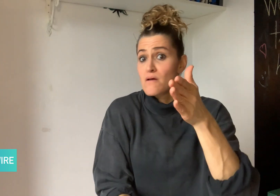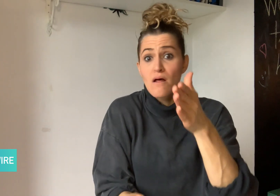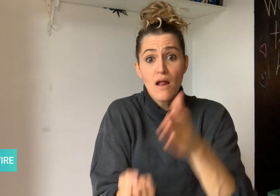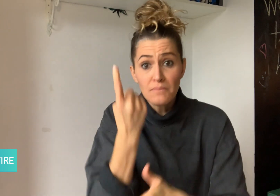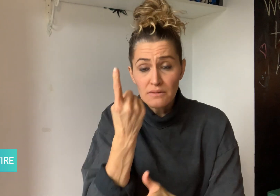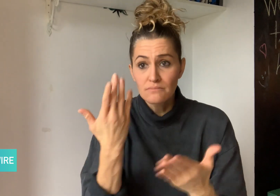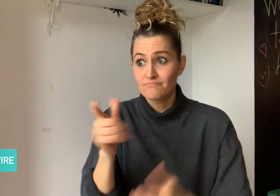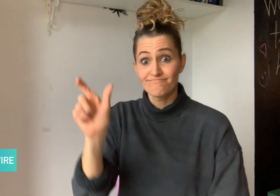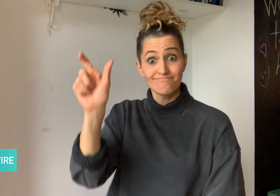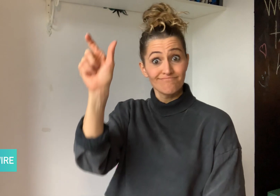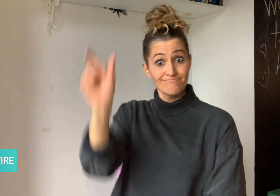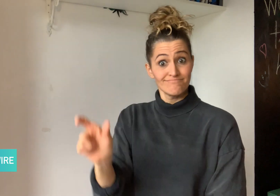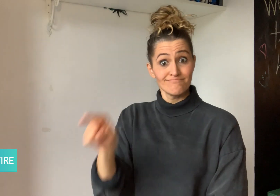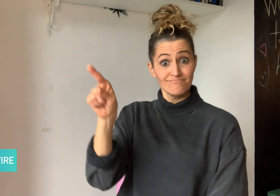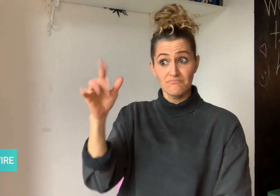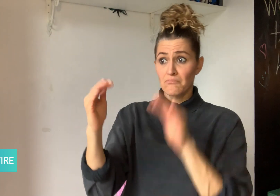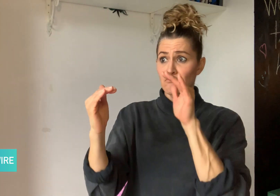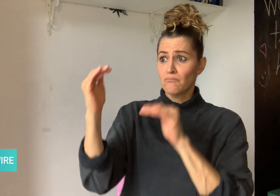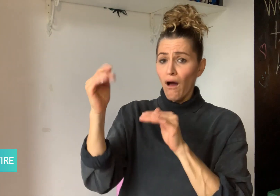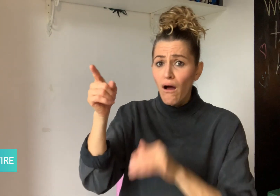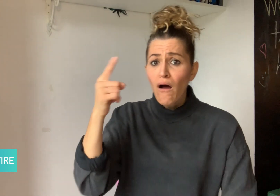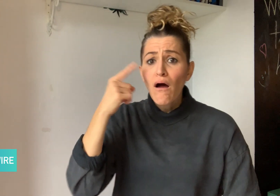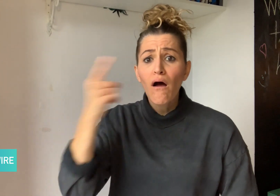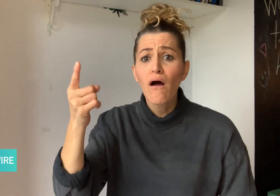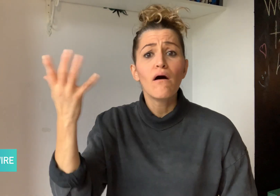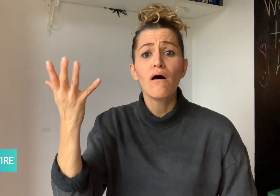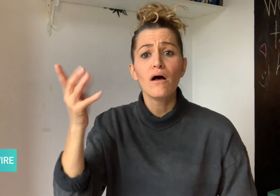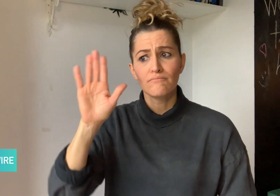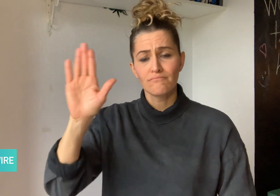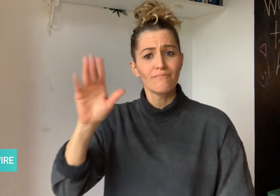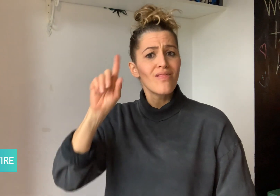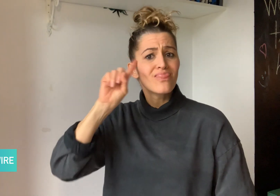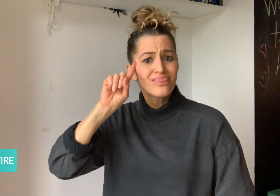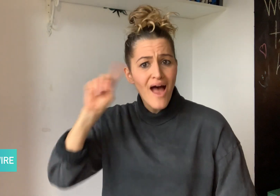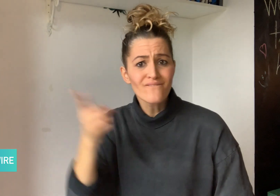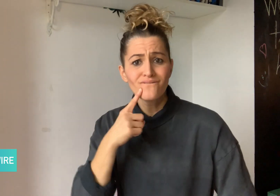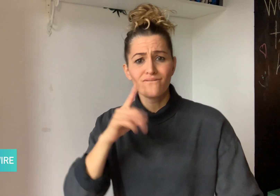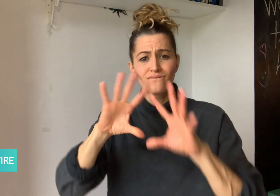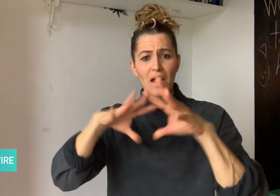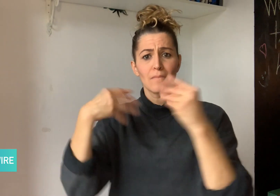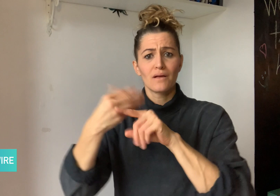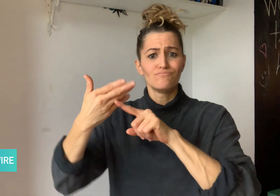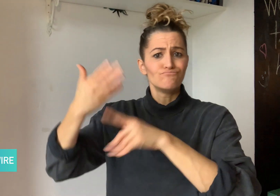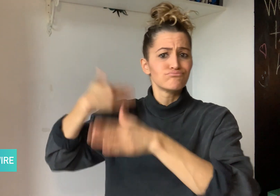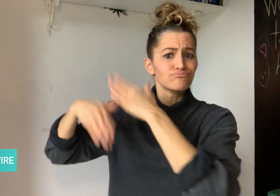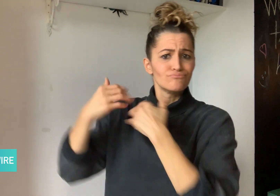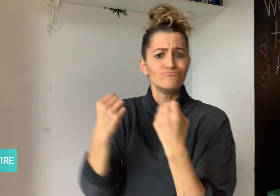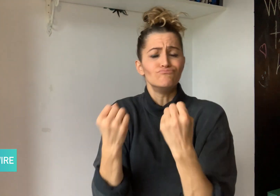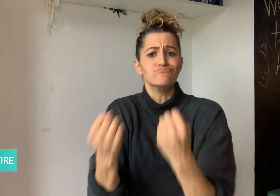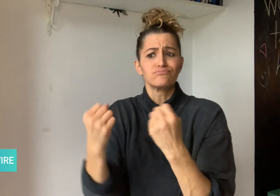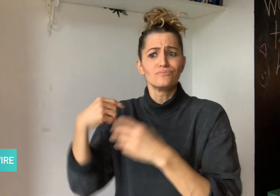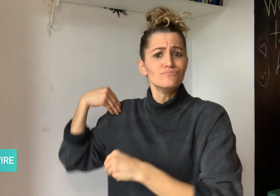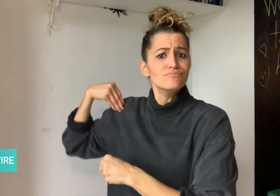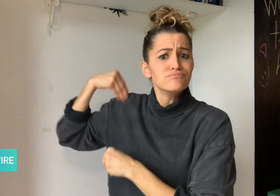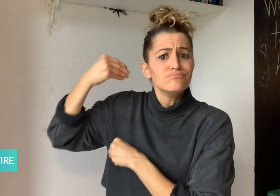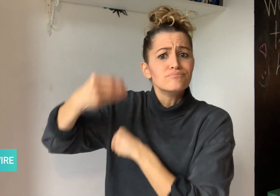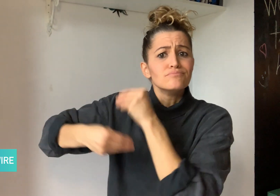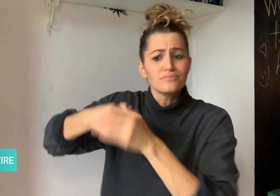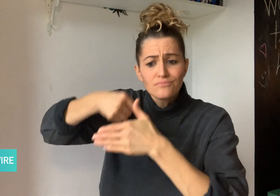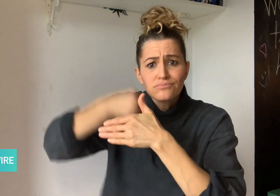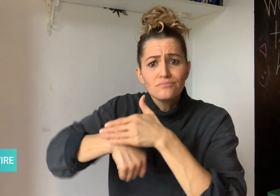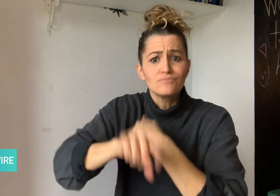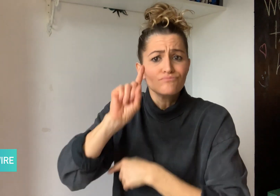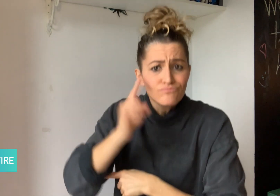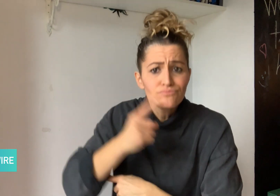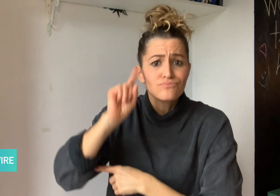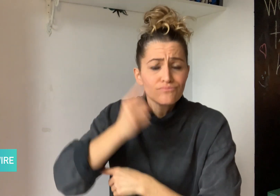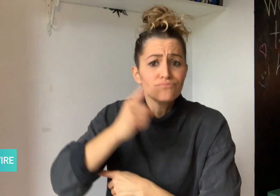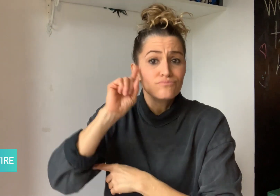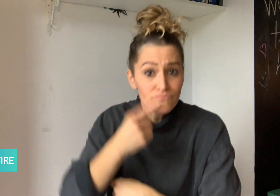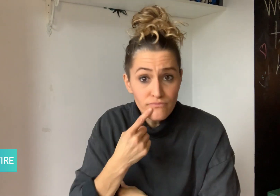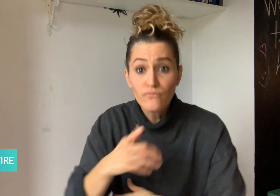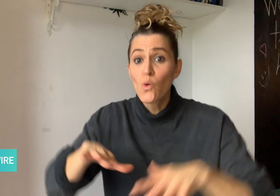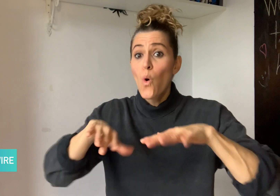so happens that an individual may have a Deaf family history